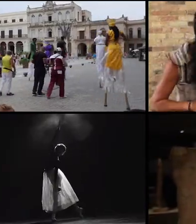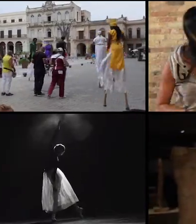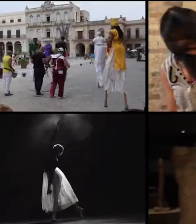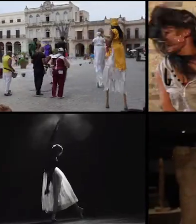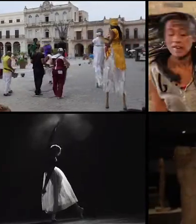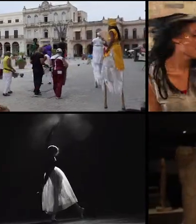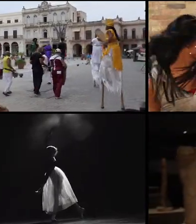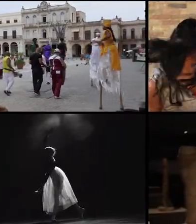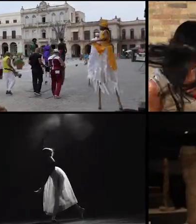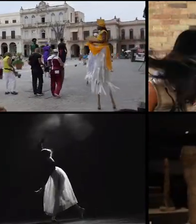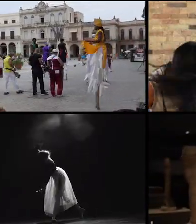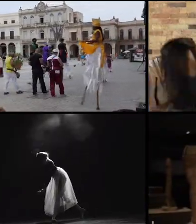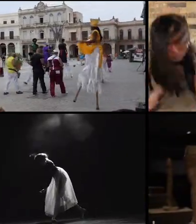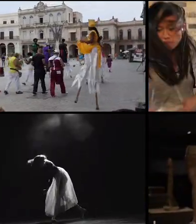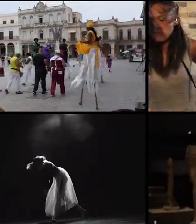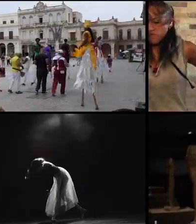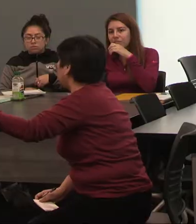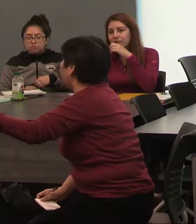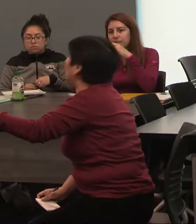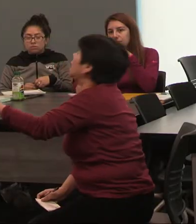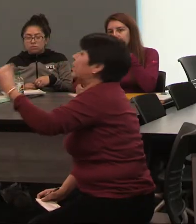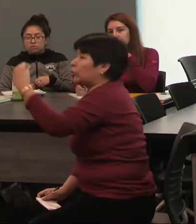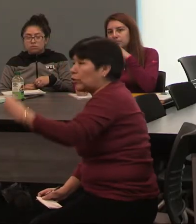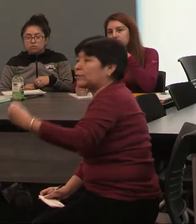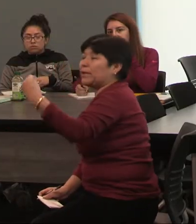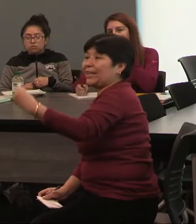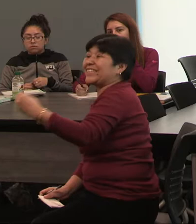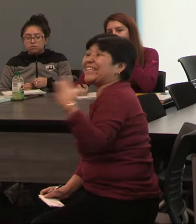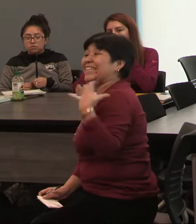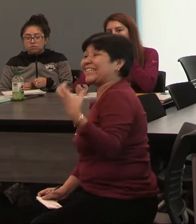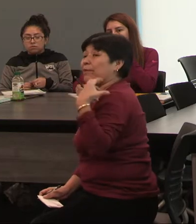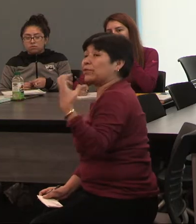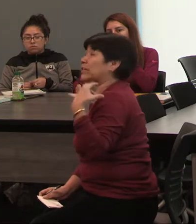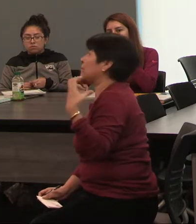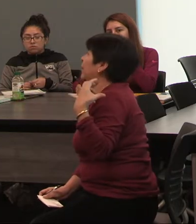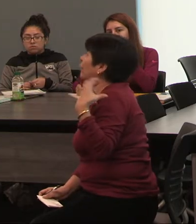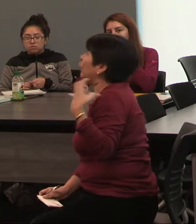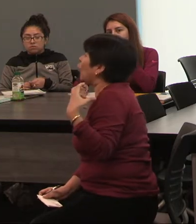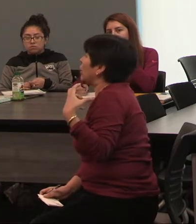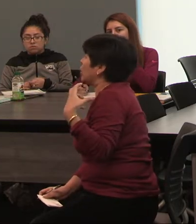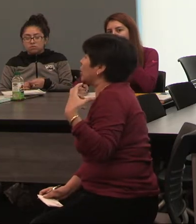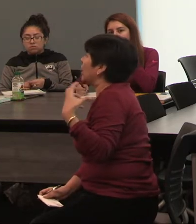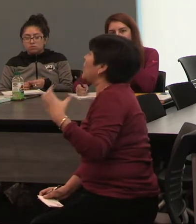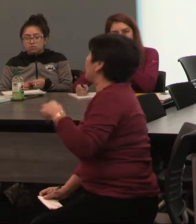As such, bilingual education and the preparation of bilingual and bicultural